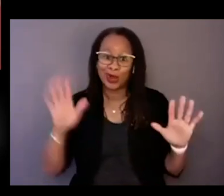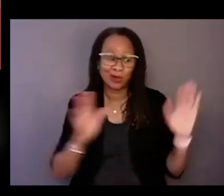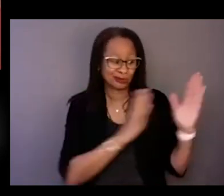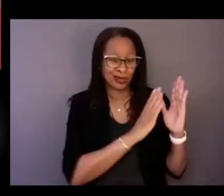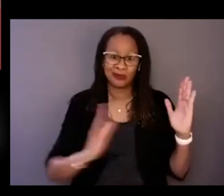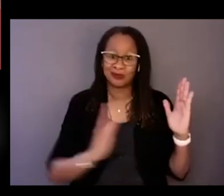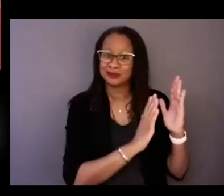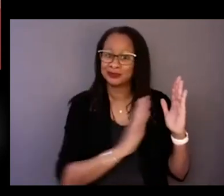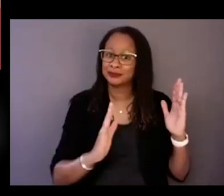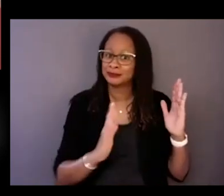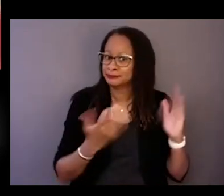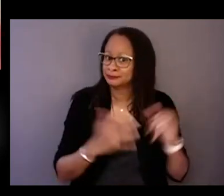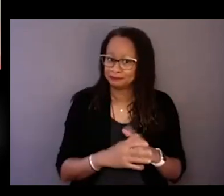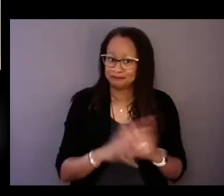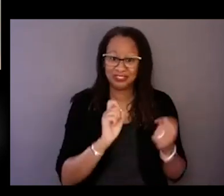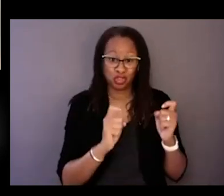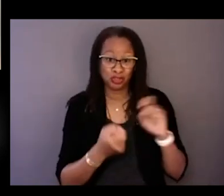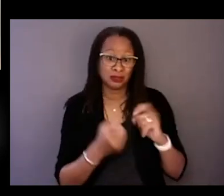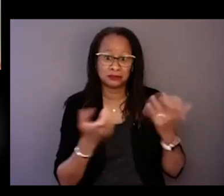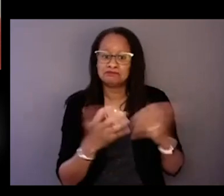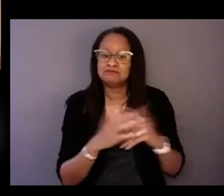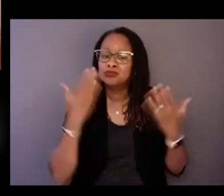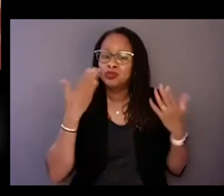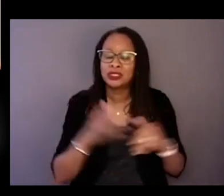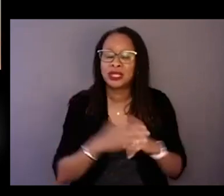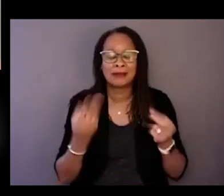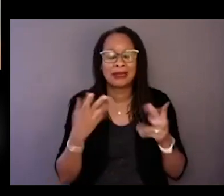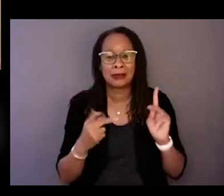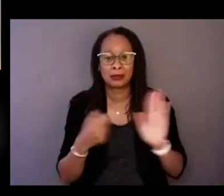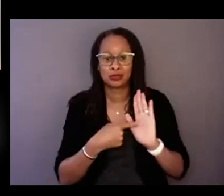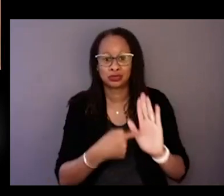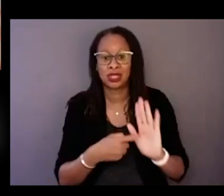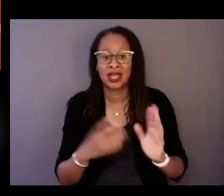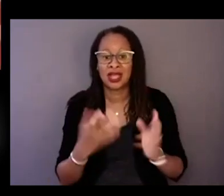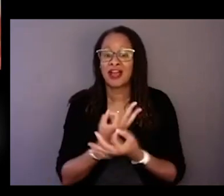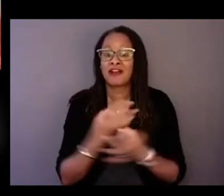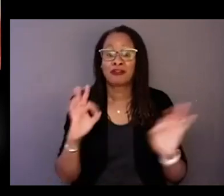I think that a lot of people point out the FreeBritney community is a very large